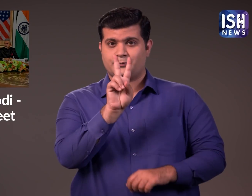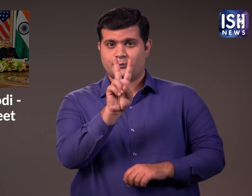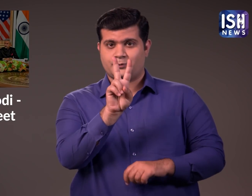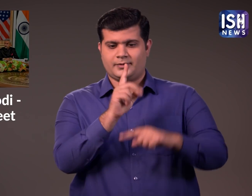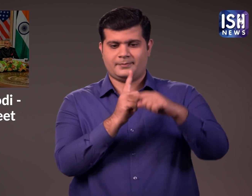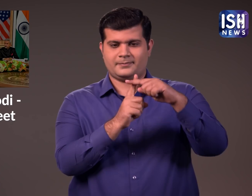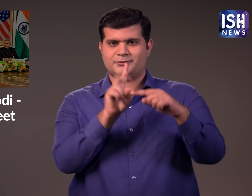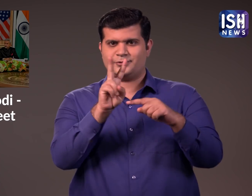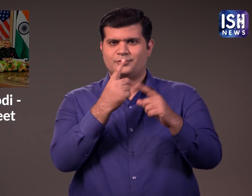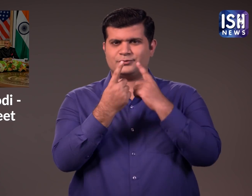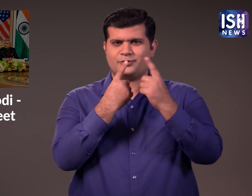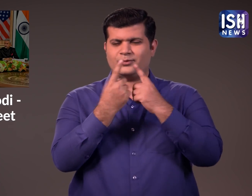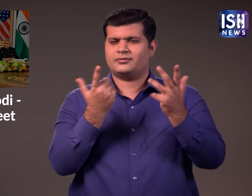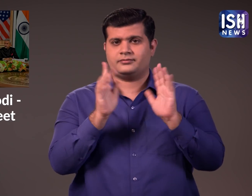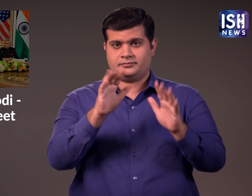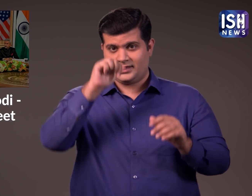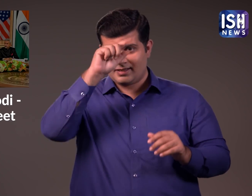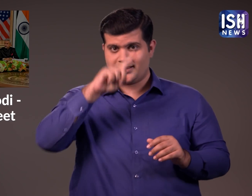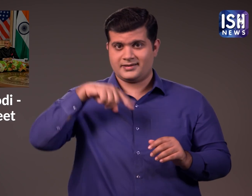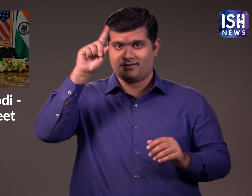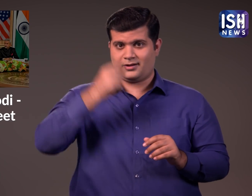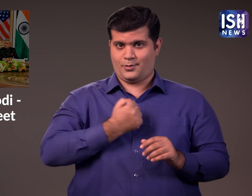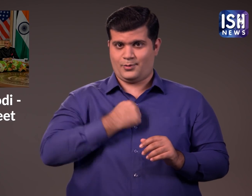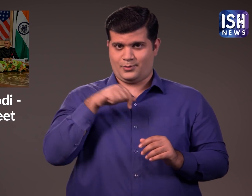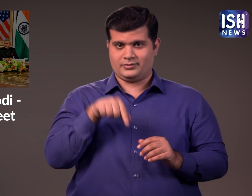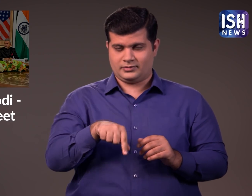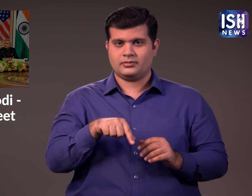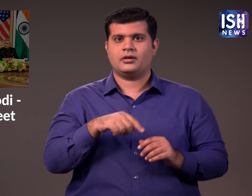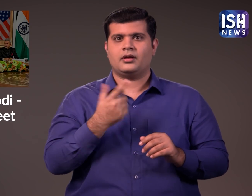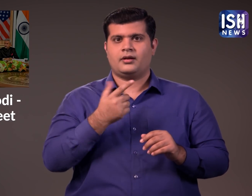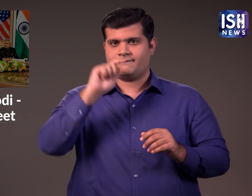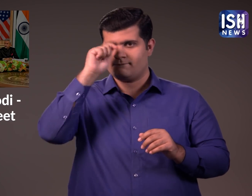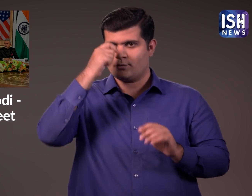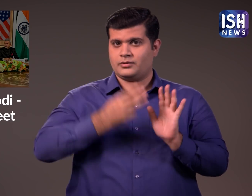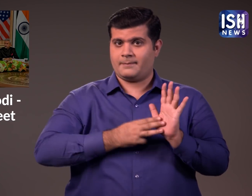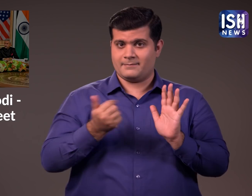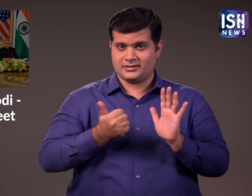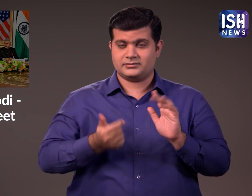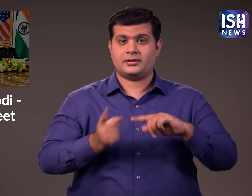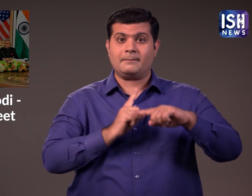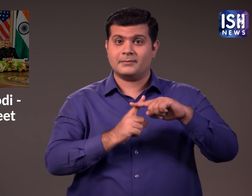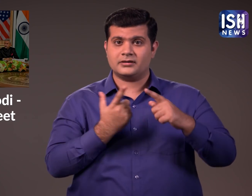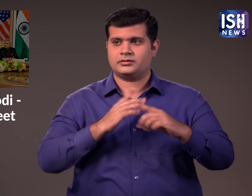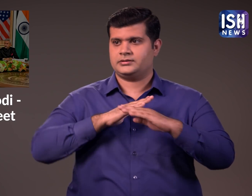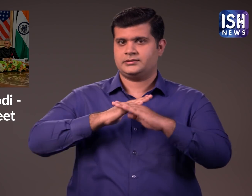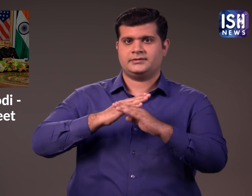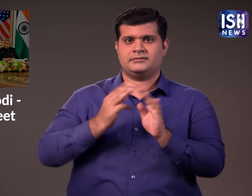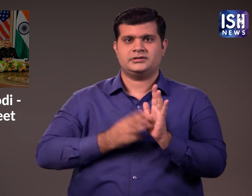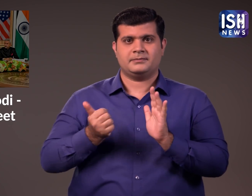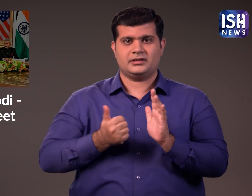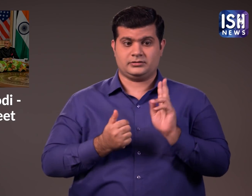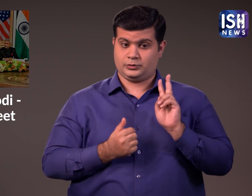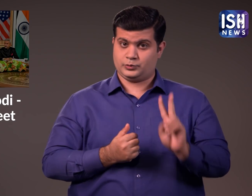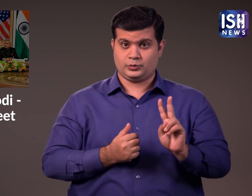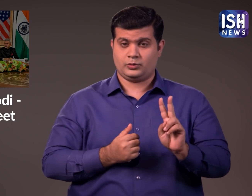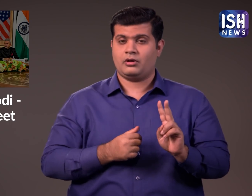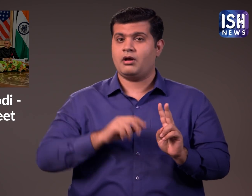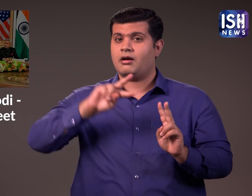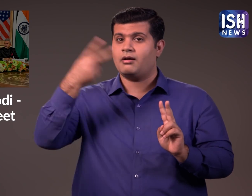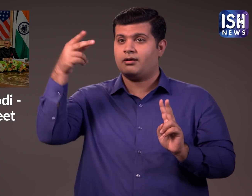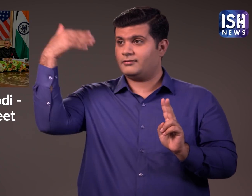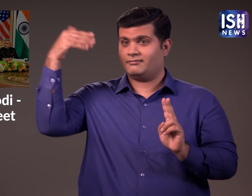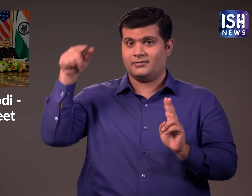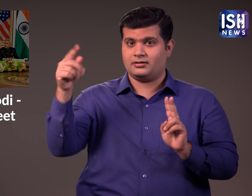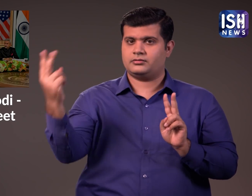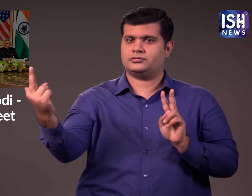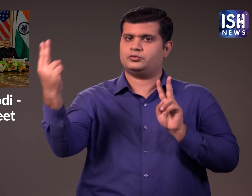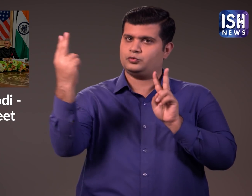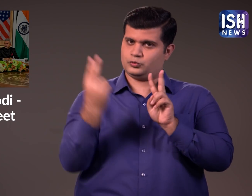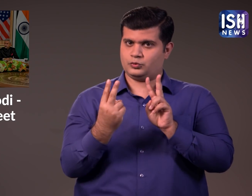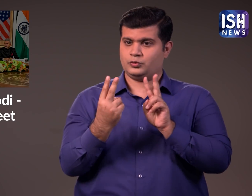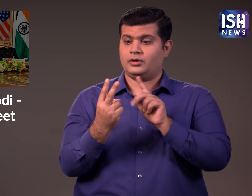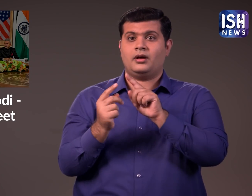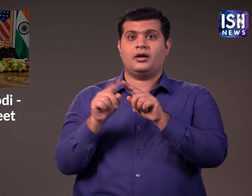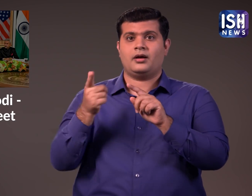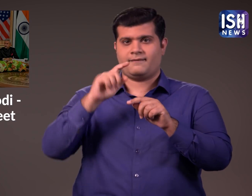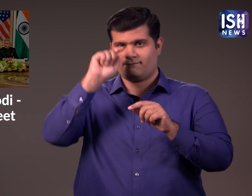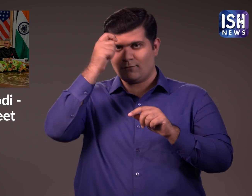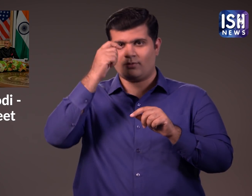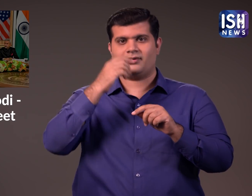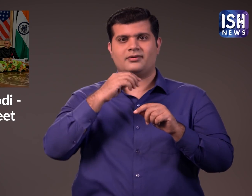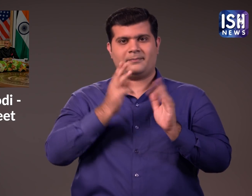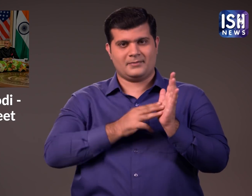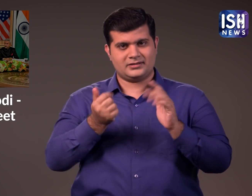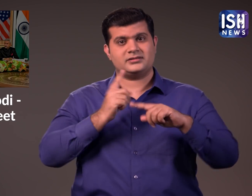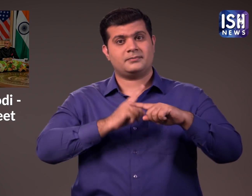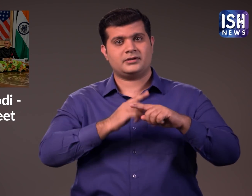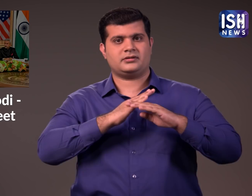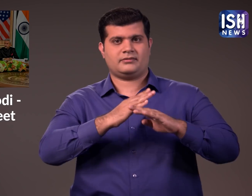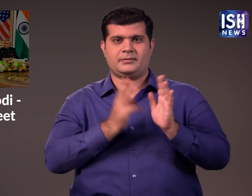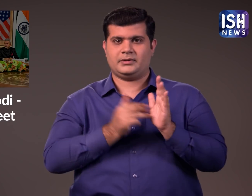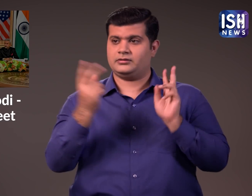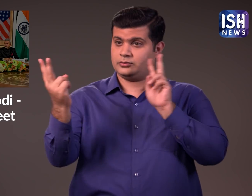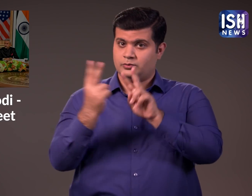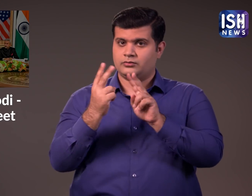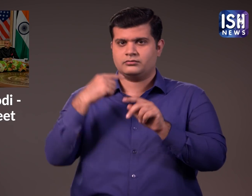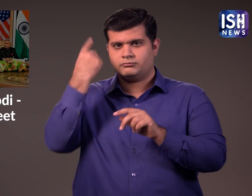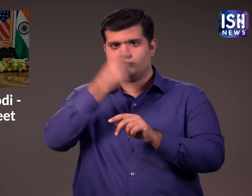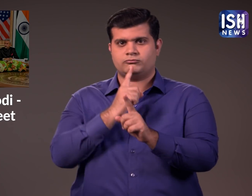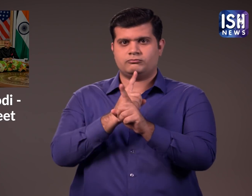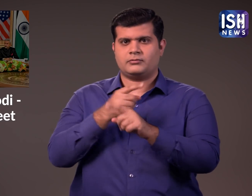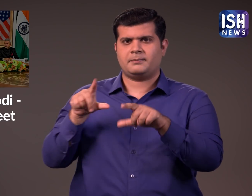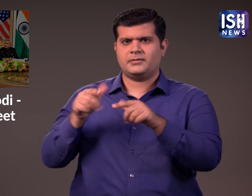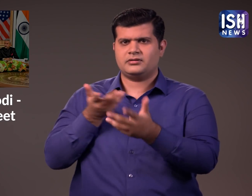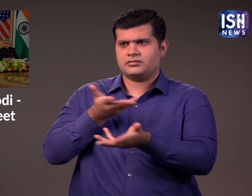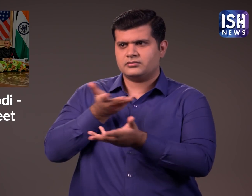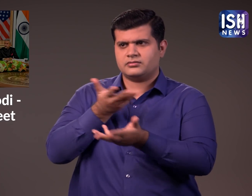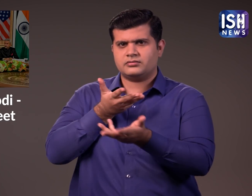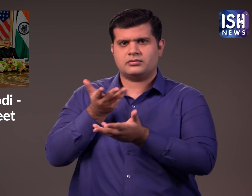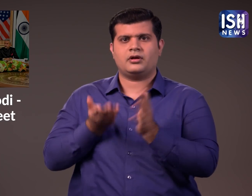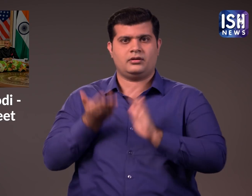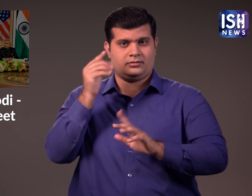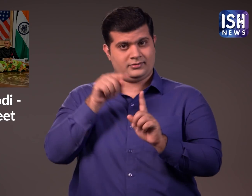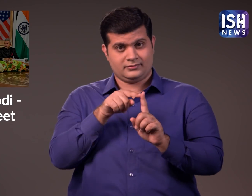‘2+2 talks’ is a meeting between defence and external affairs ministries of two countries. For example India and another country.